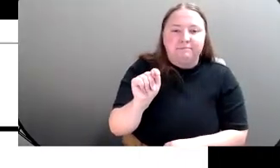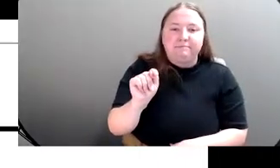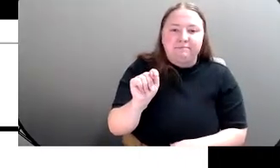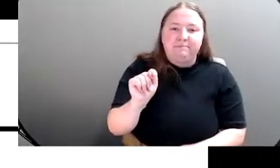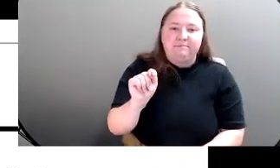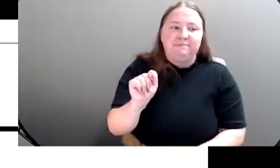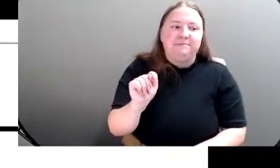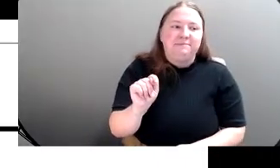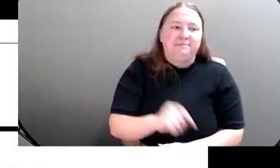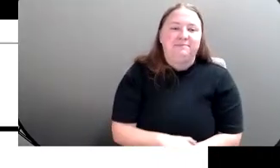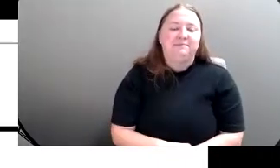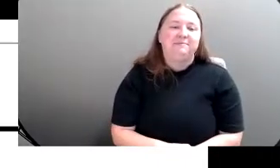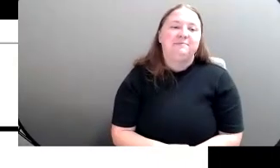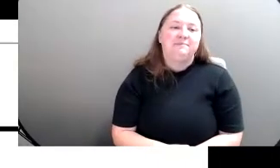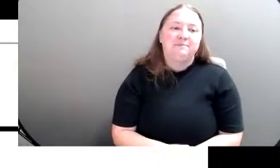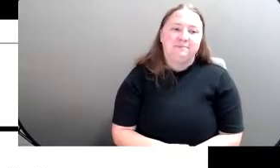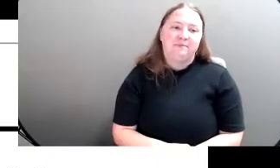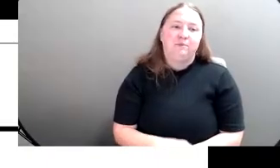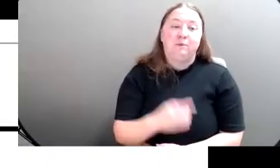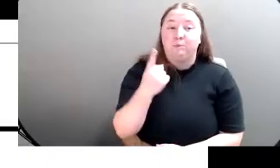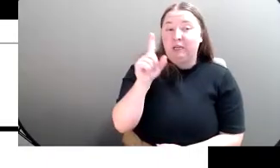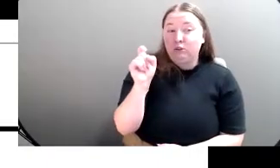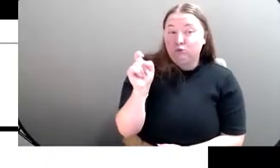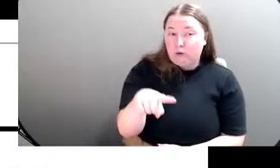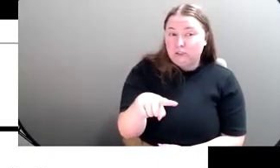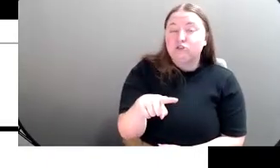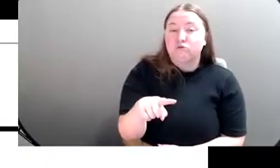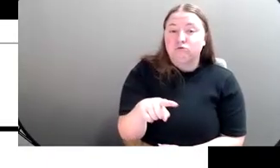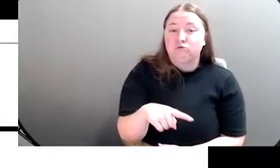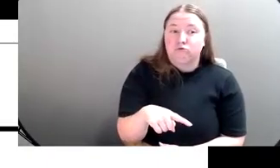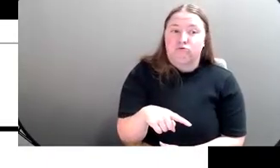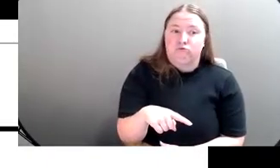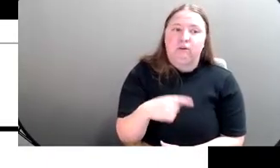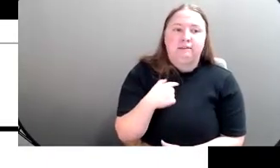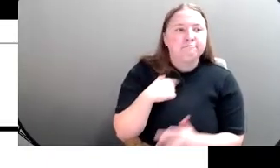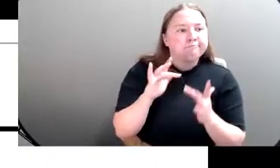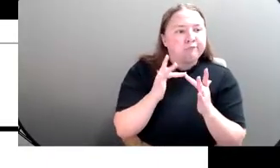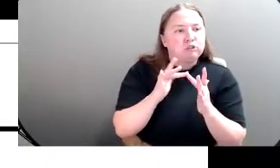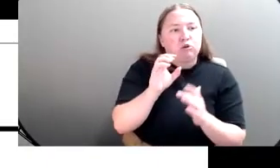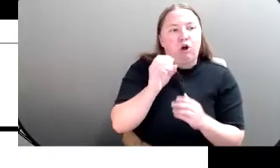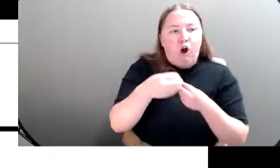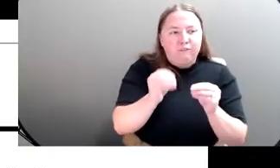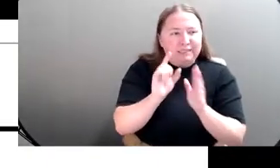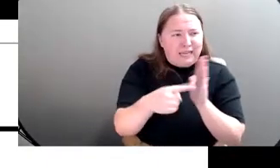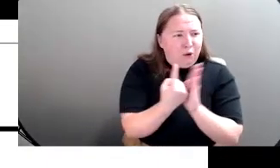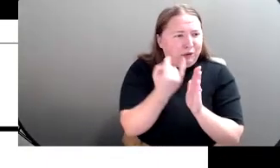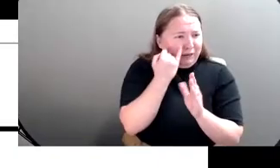So, one of the questions was, yeah, I do a virtual office hour. What if nobody shows up?